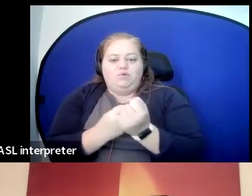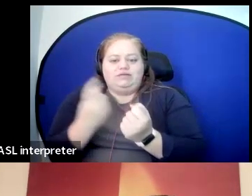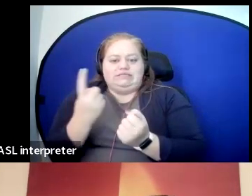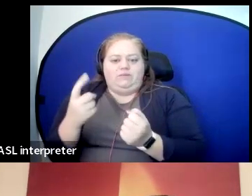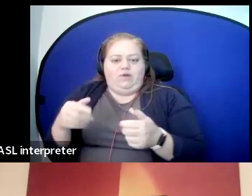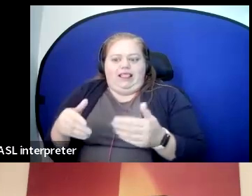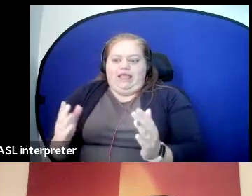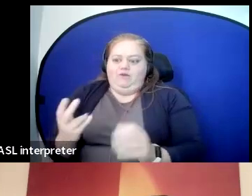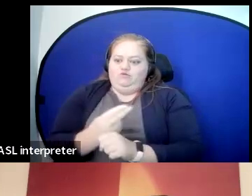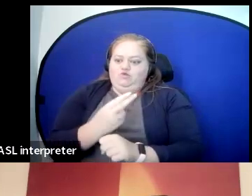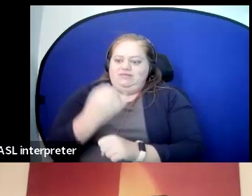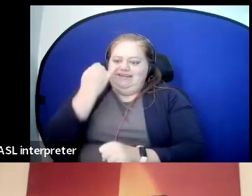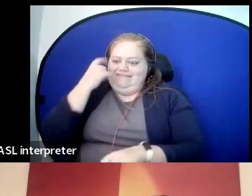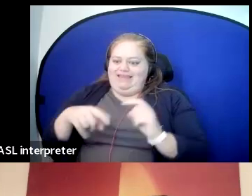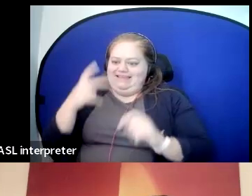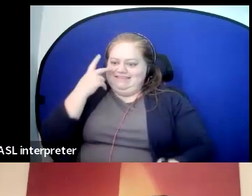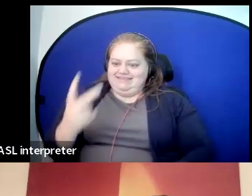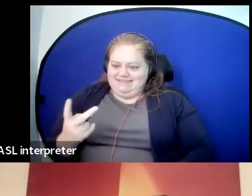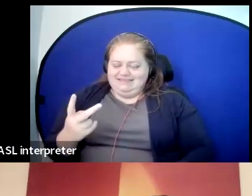So in a nutshell, I want to see people